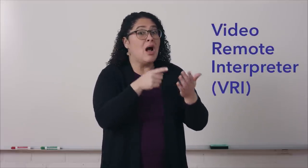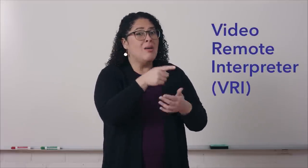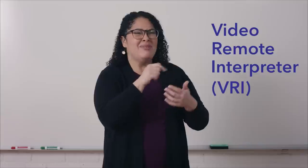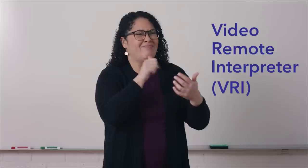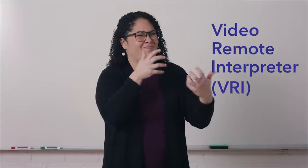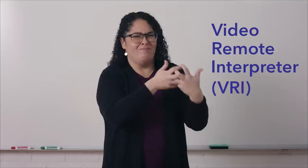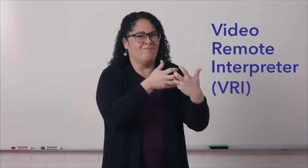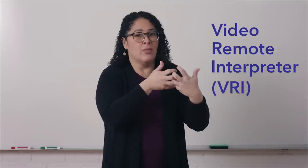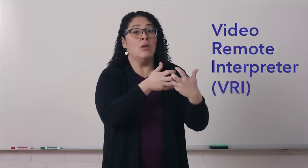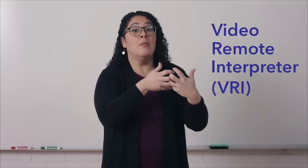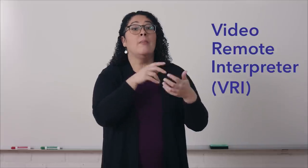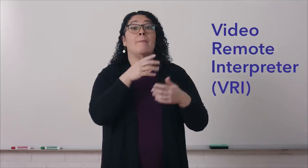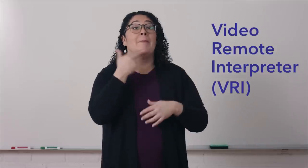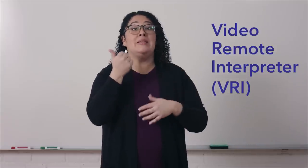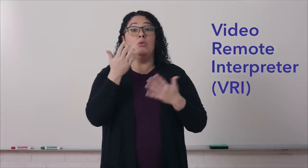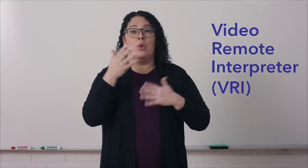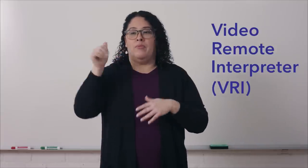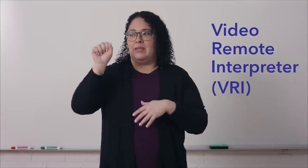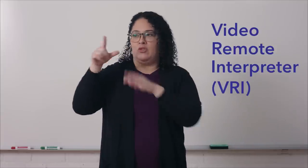(also called VRI).